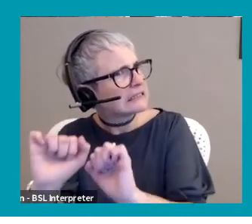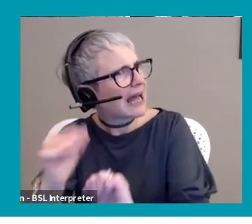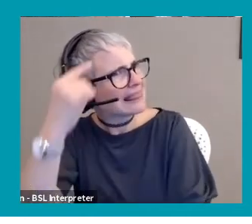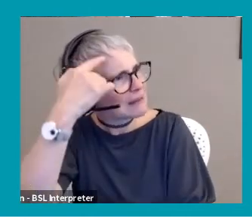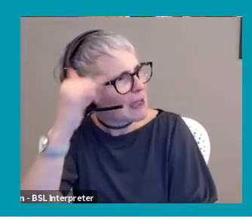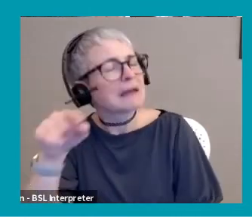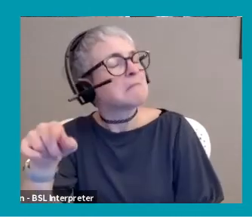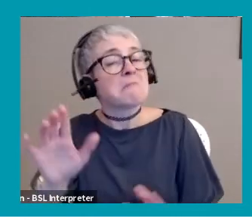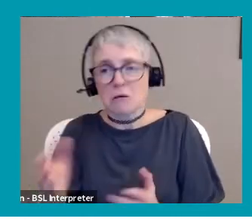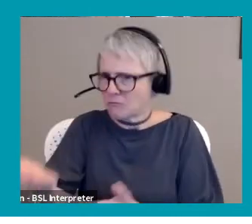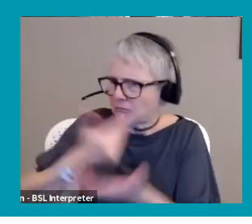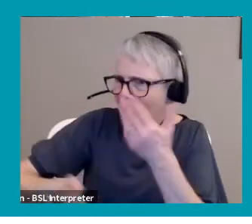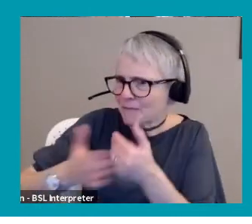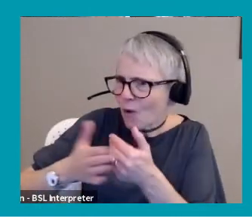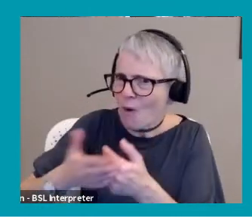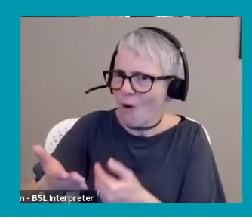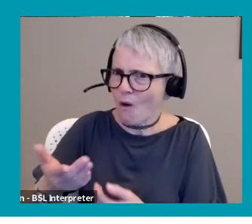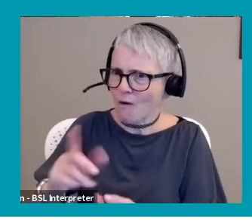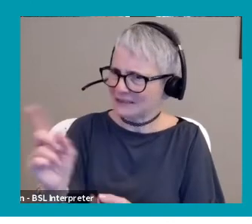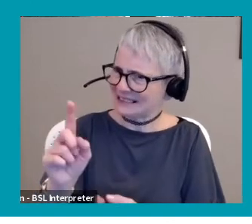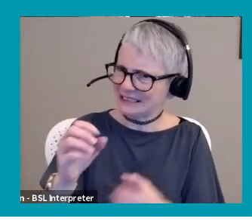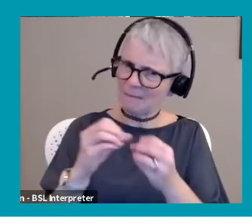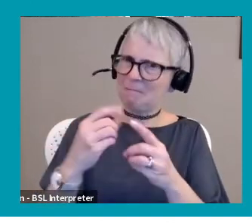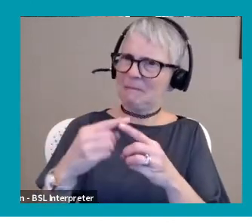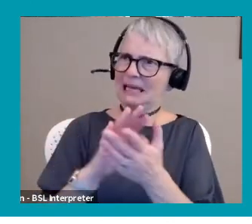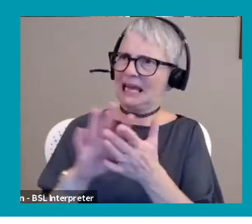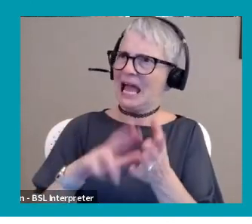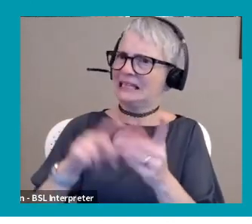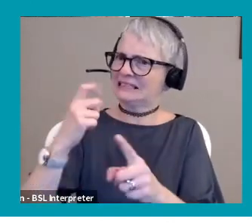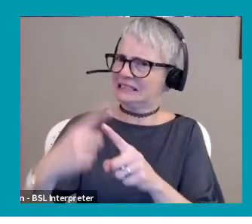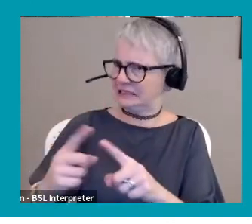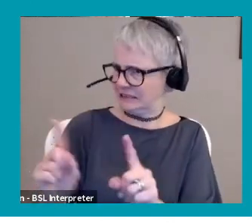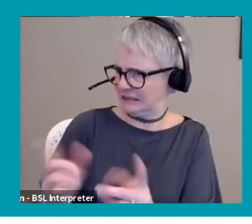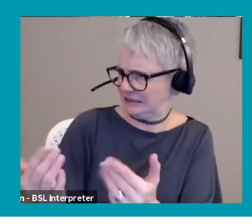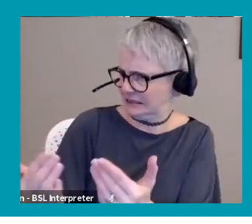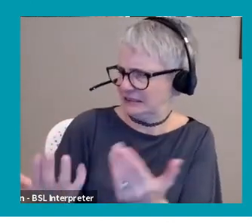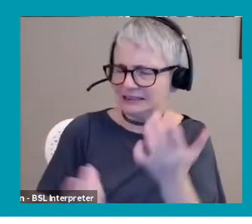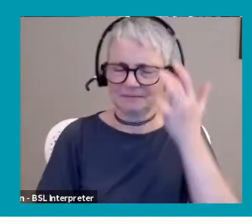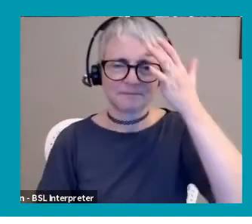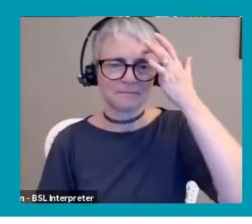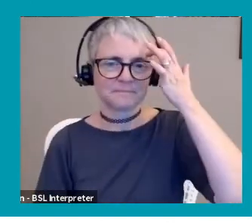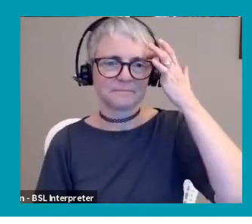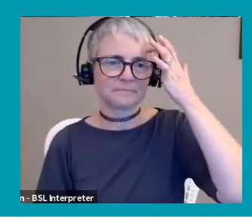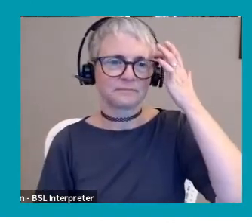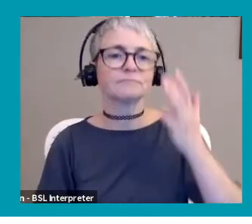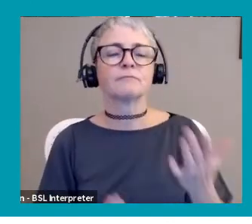with us what that site it that would be really helpful for everyone. So why don't we go to the next slide.